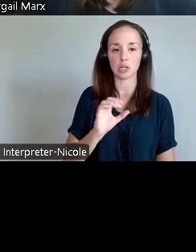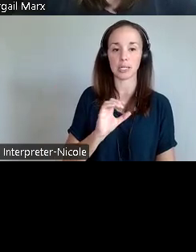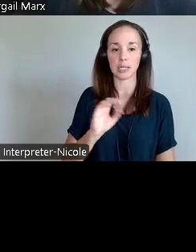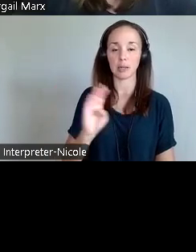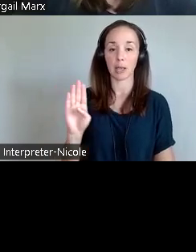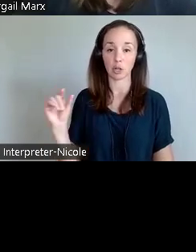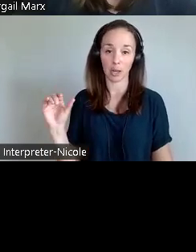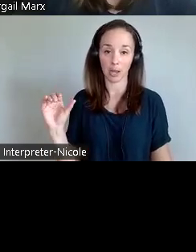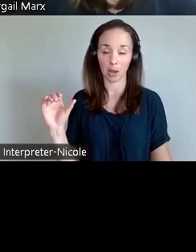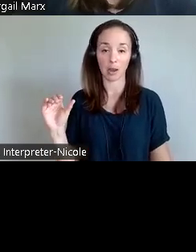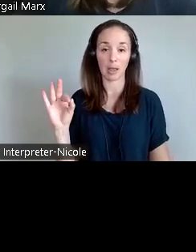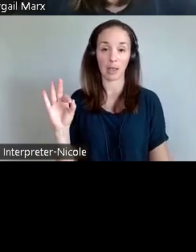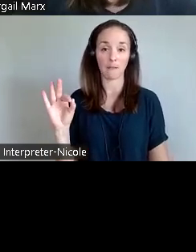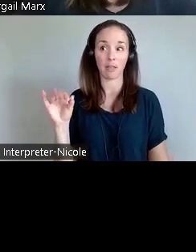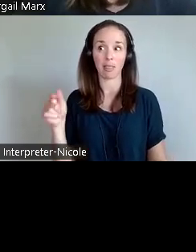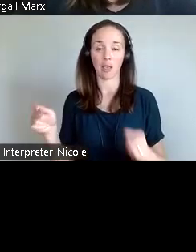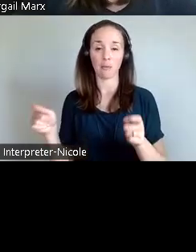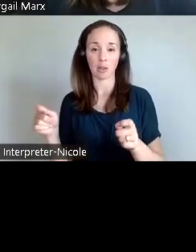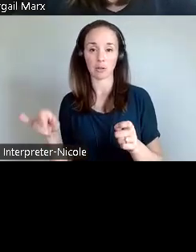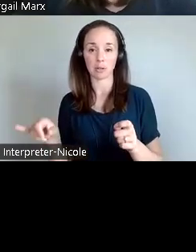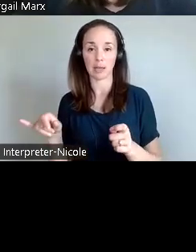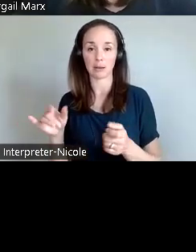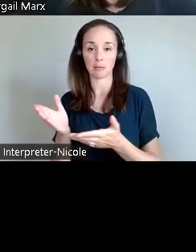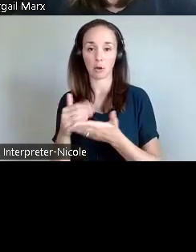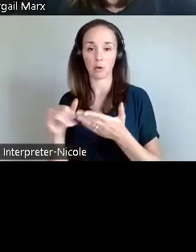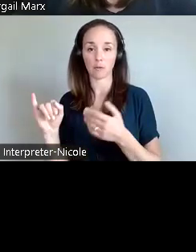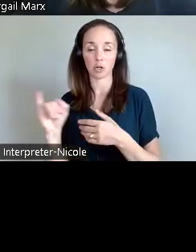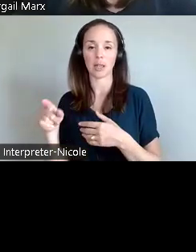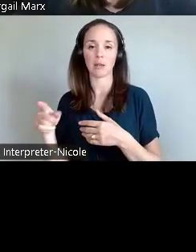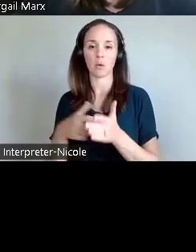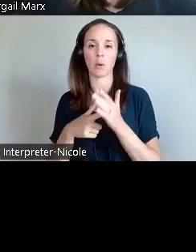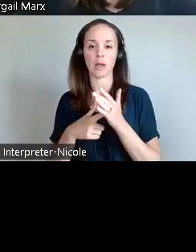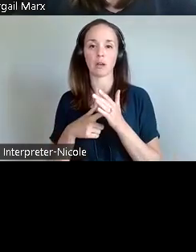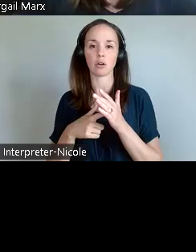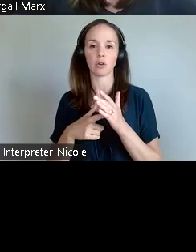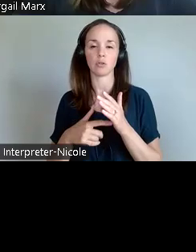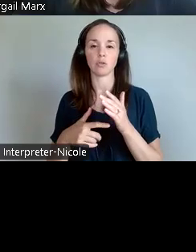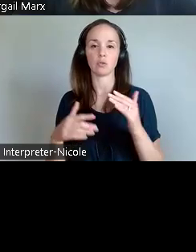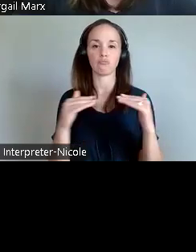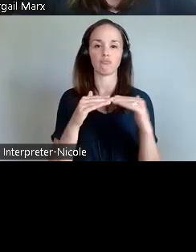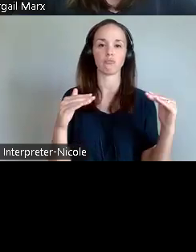managing Medicaid, they are also required to cover the same level as Medicaid, straight Medicaid.